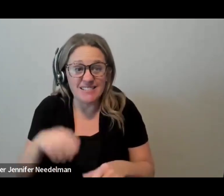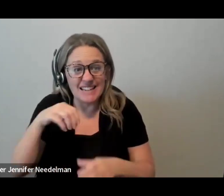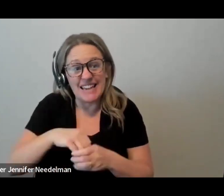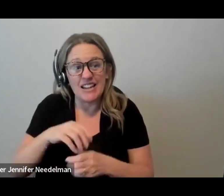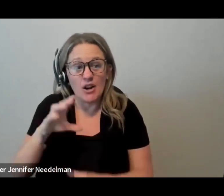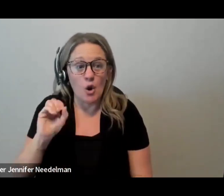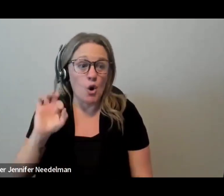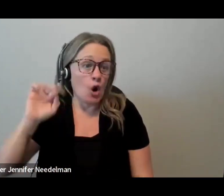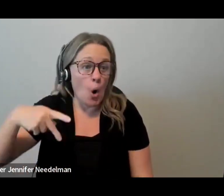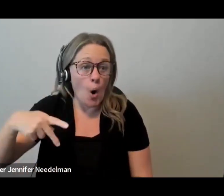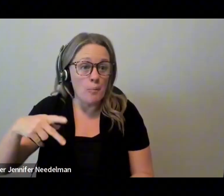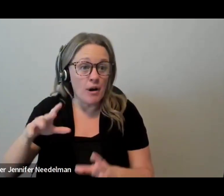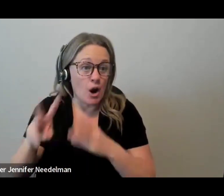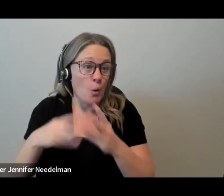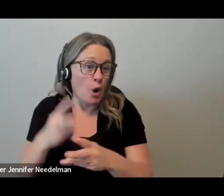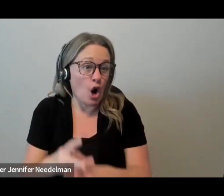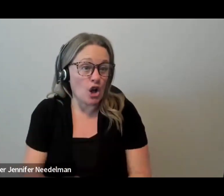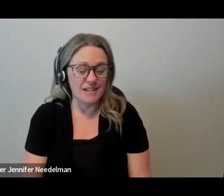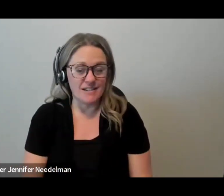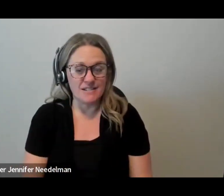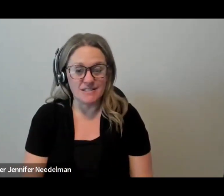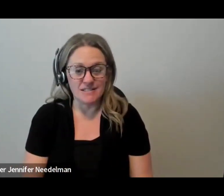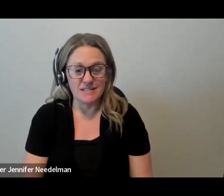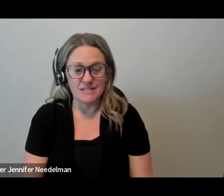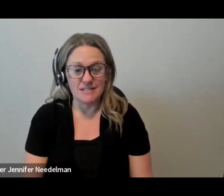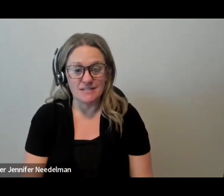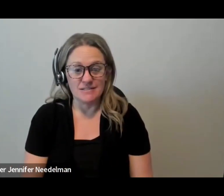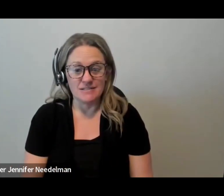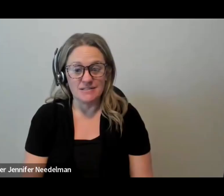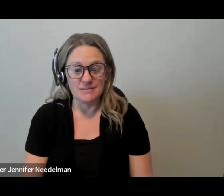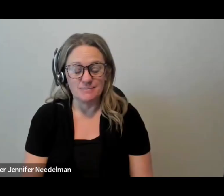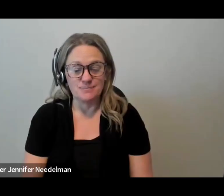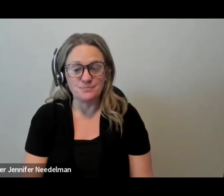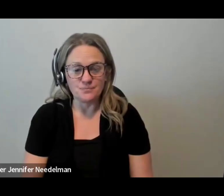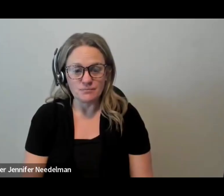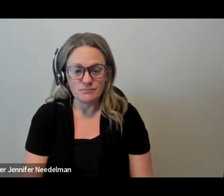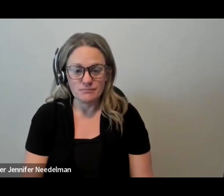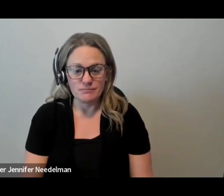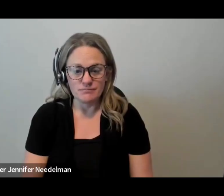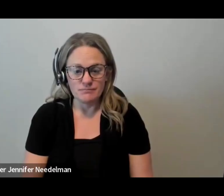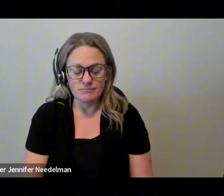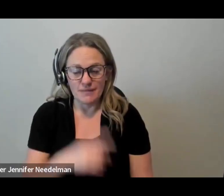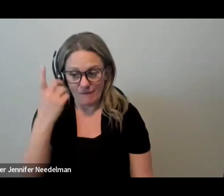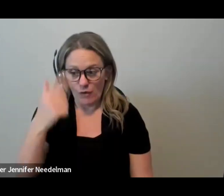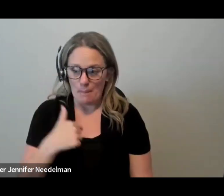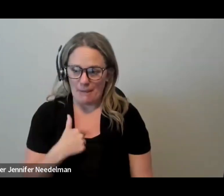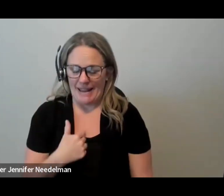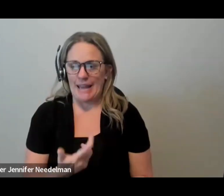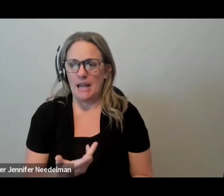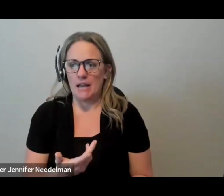And so, you know, for me, I, and, and then I think back, you know, I used to work at Yahoo,